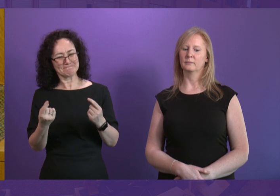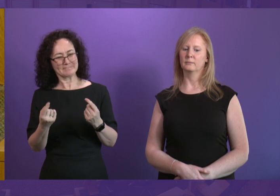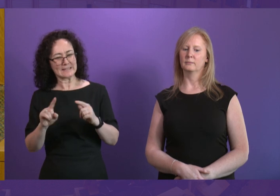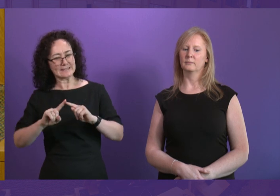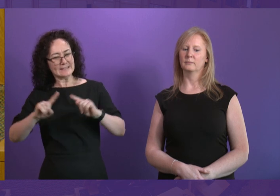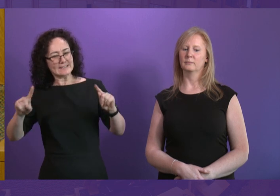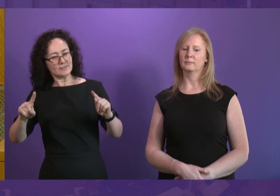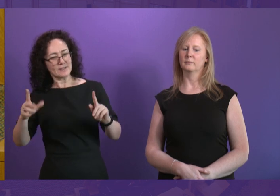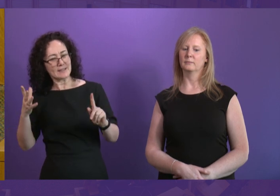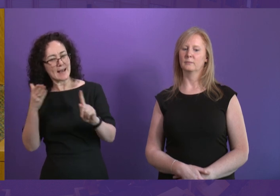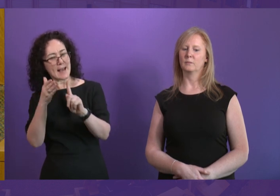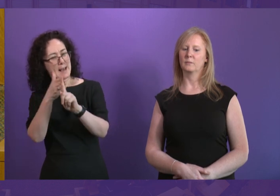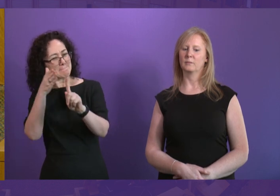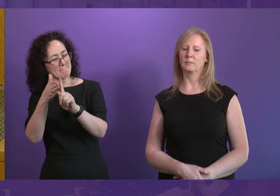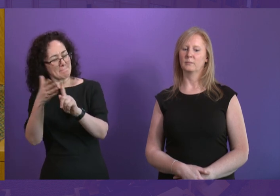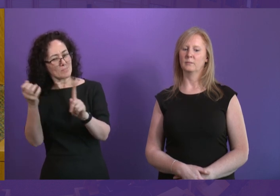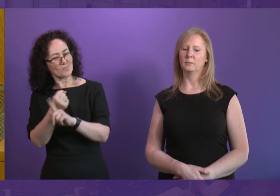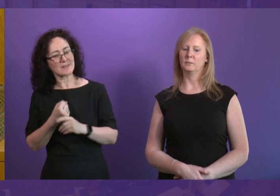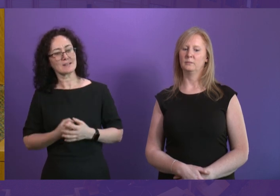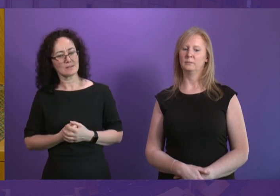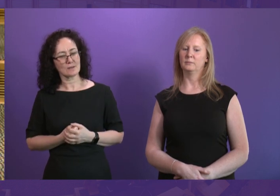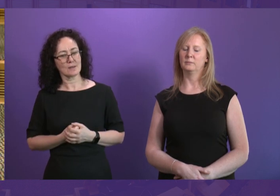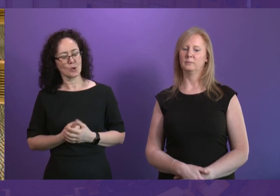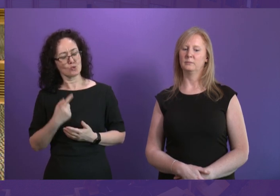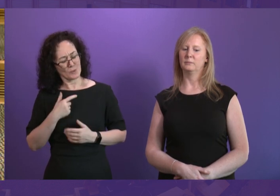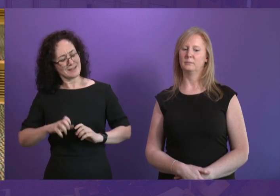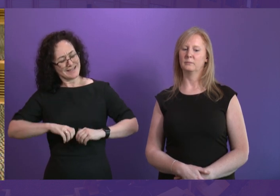not developed in the way that people then thought that it would. We are determined to